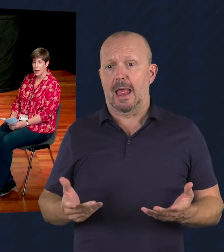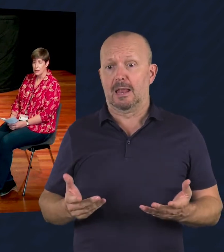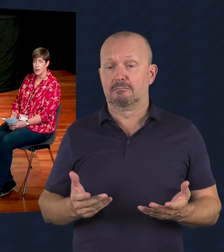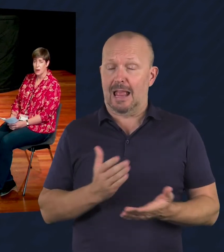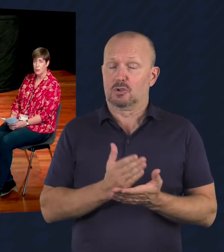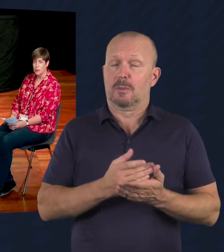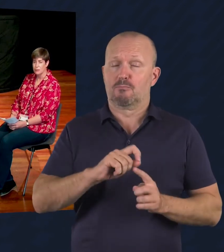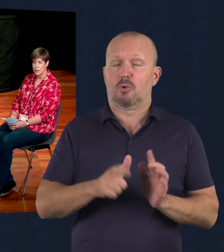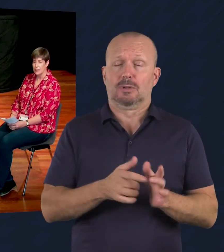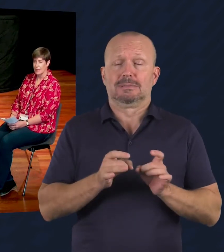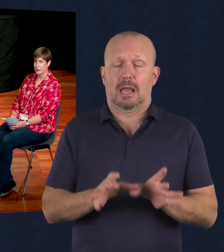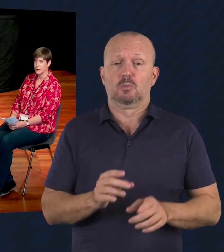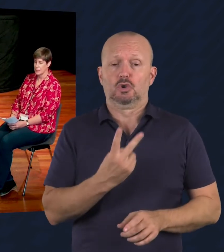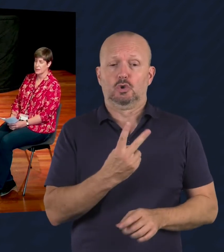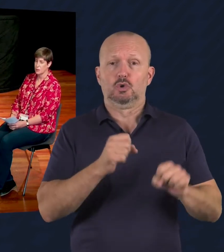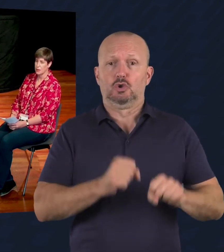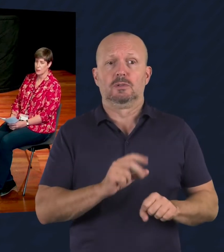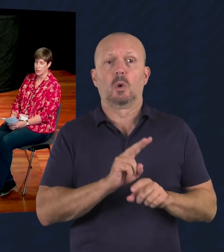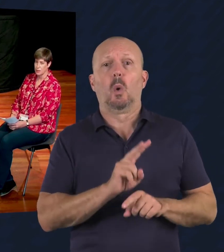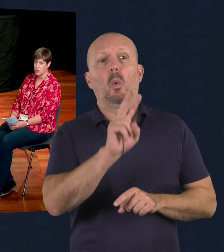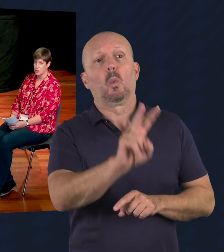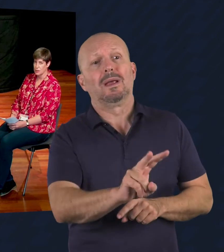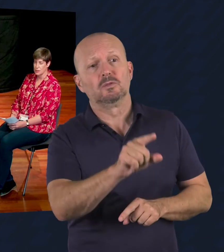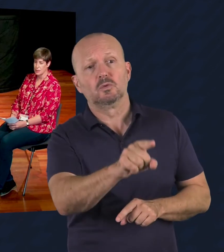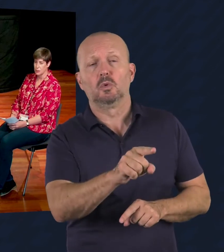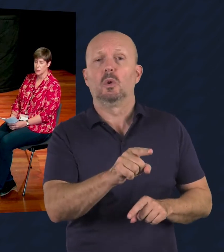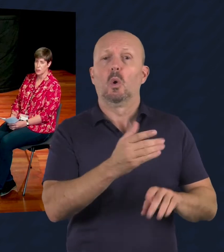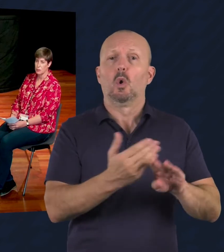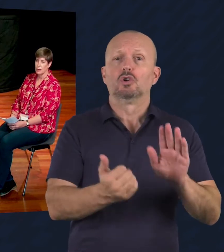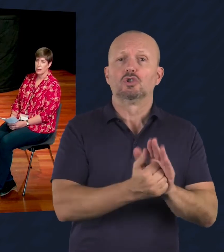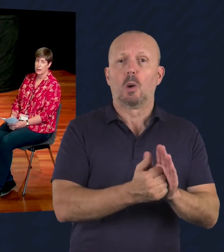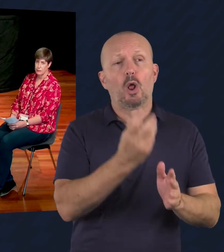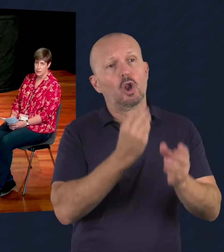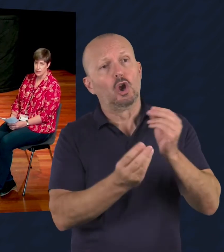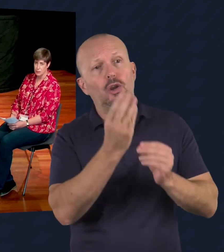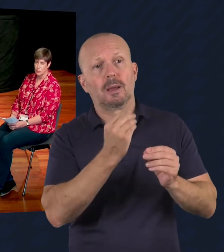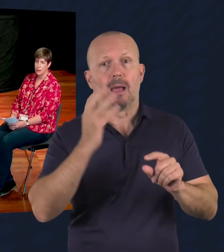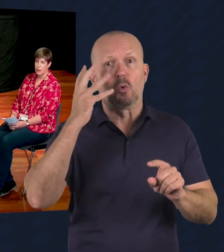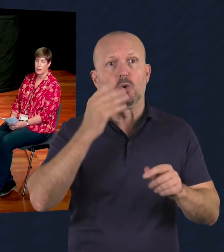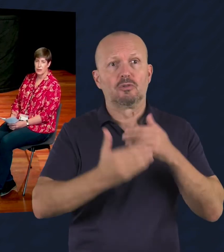And the whole project funnily enough started when we had two students attend a workshop at The Physics Room learning